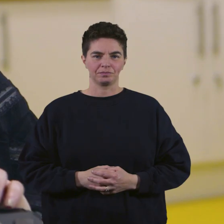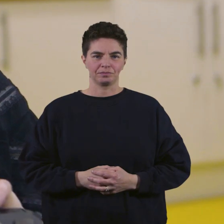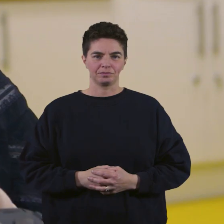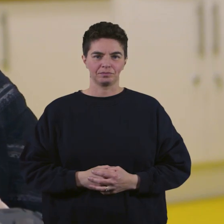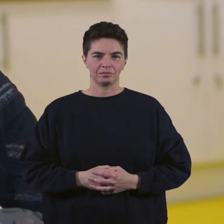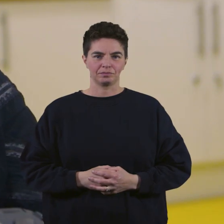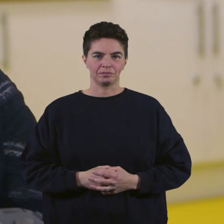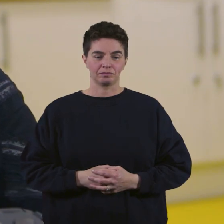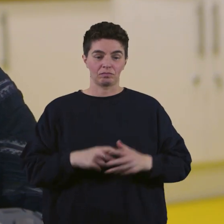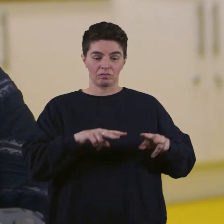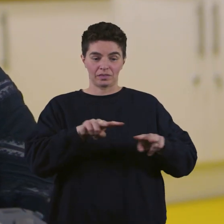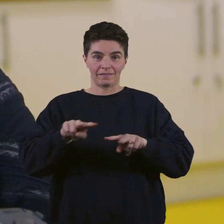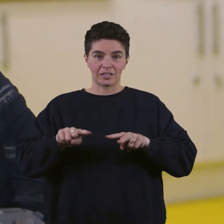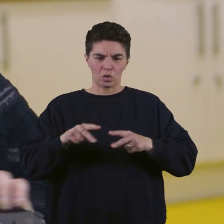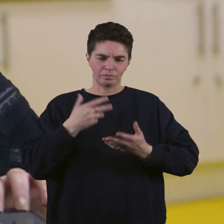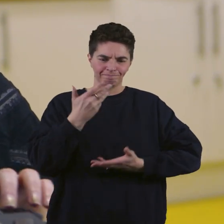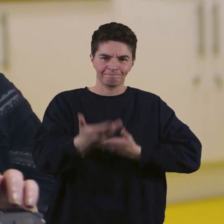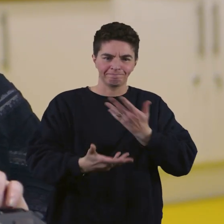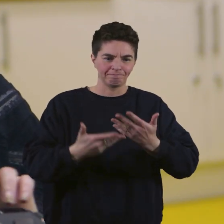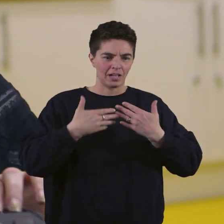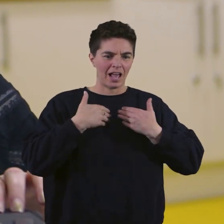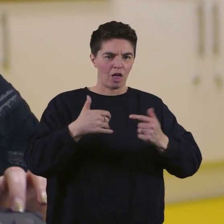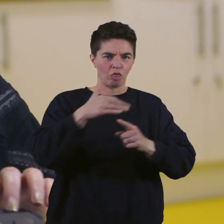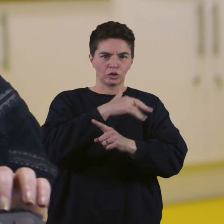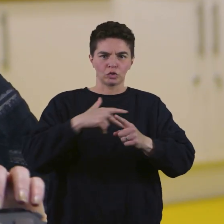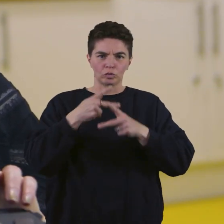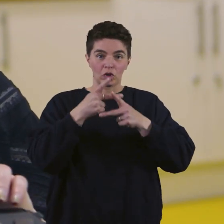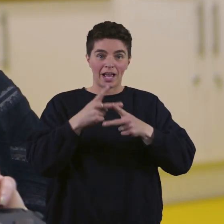This video is about health and social care research.